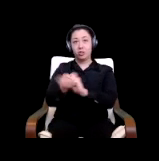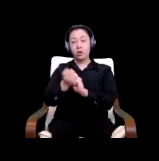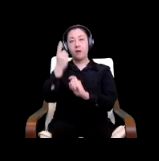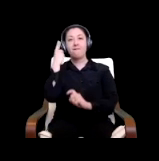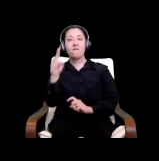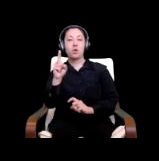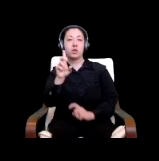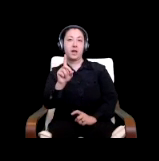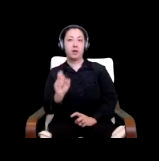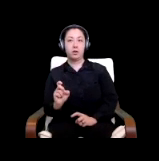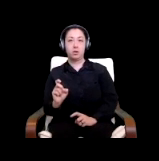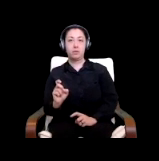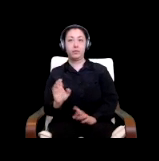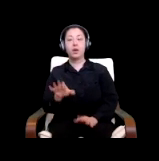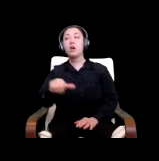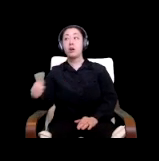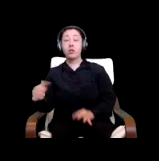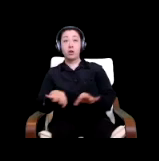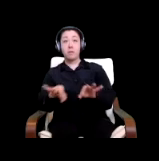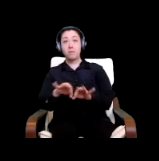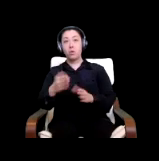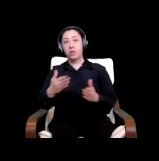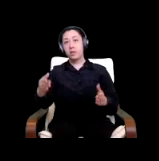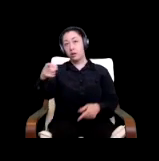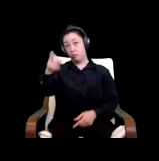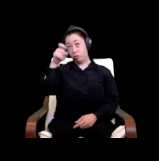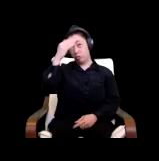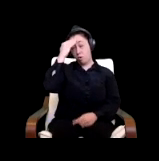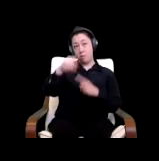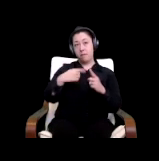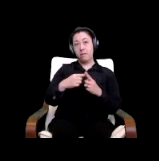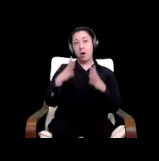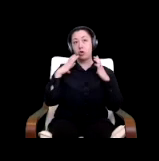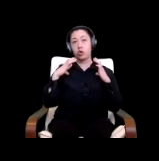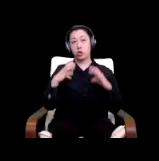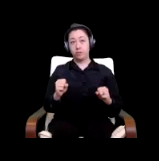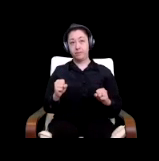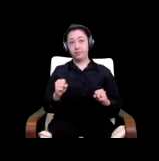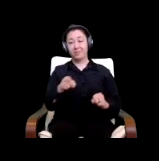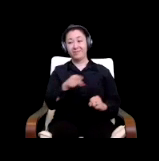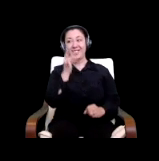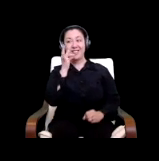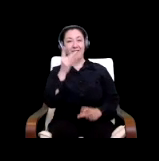That is important to note about CHARGE is that these kids are extremely variable. Kids